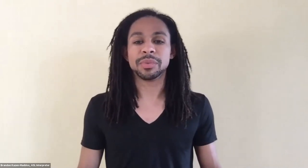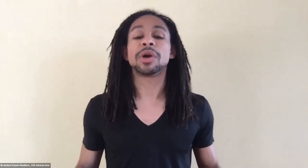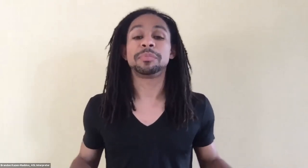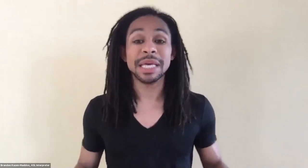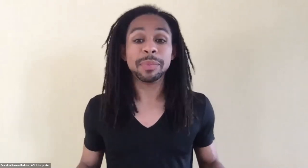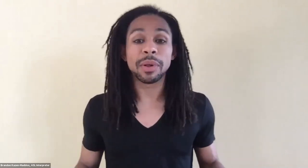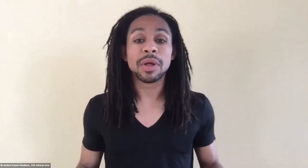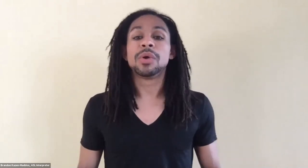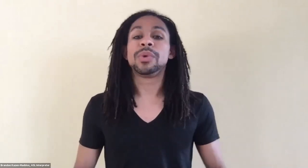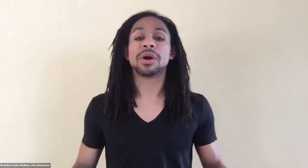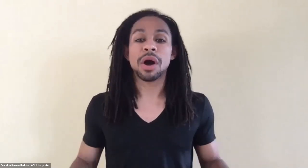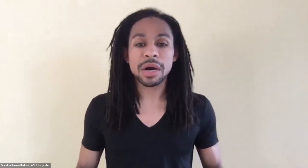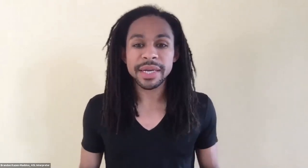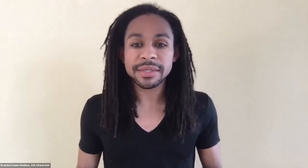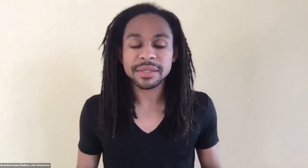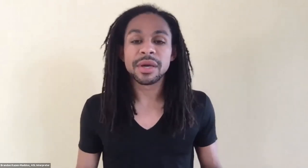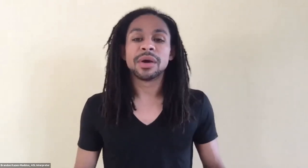We are people, we are artists.